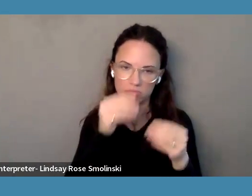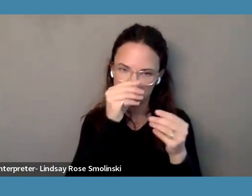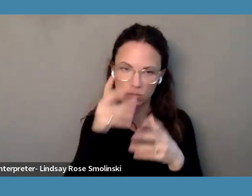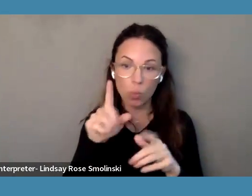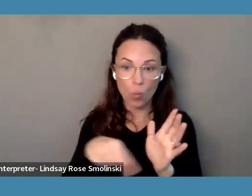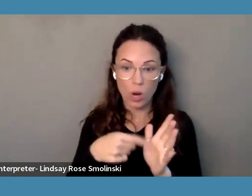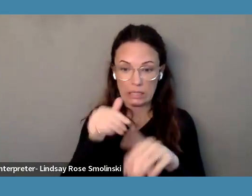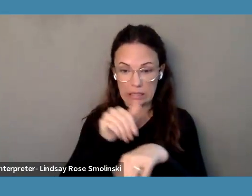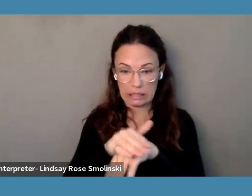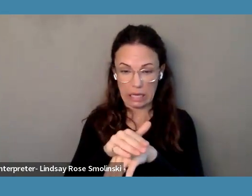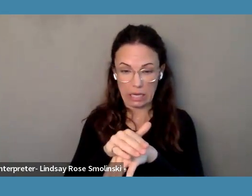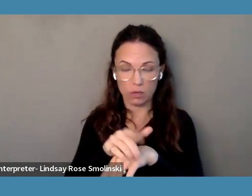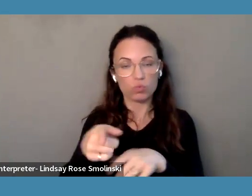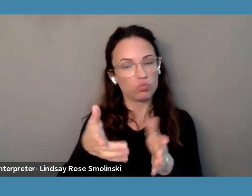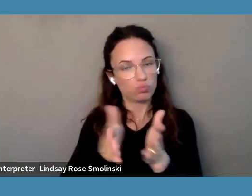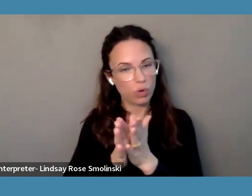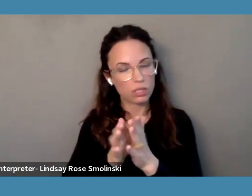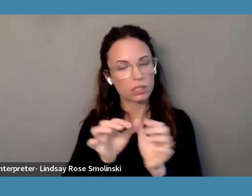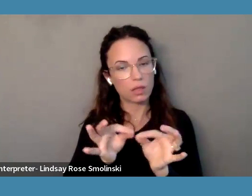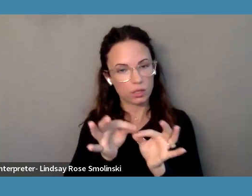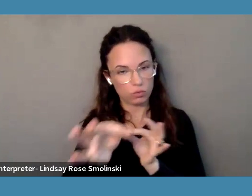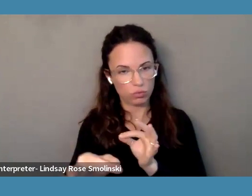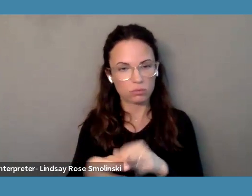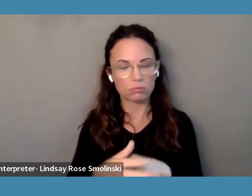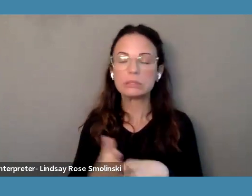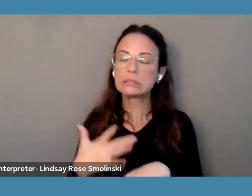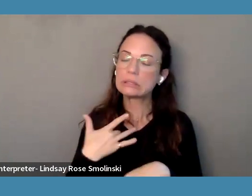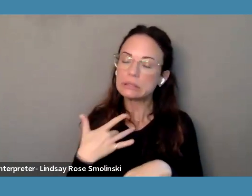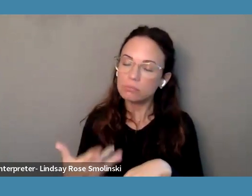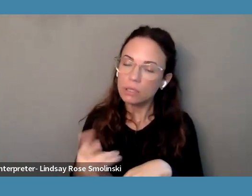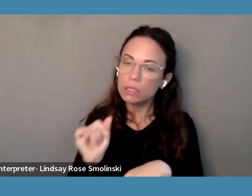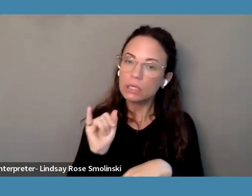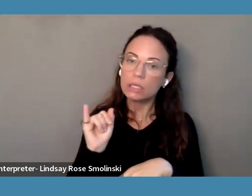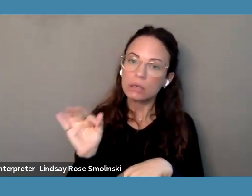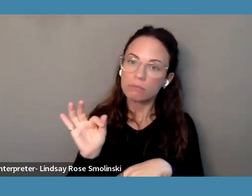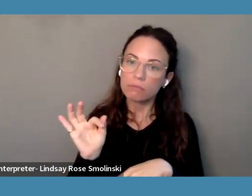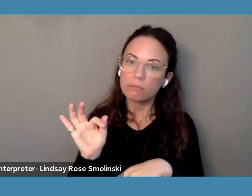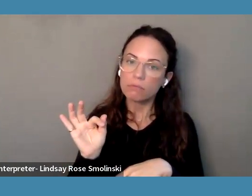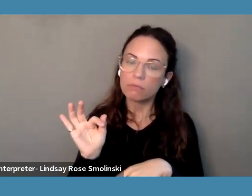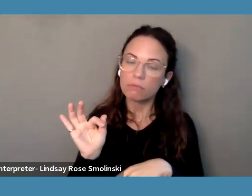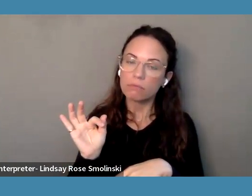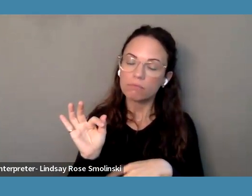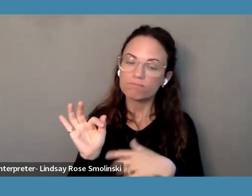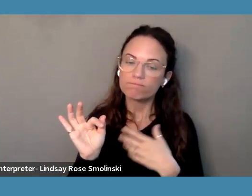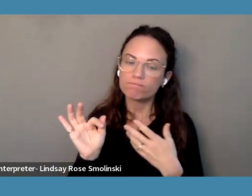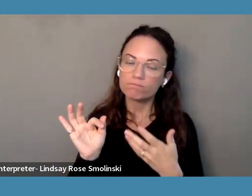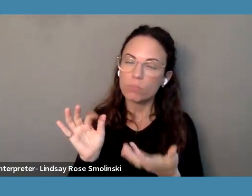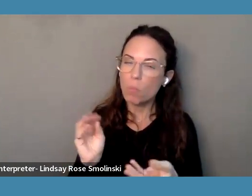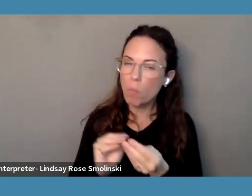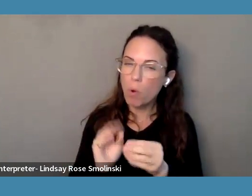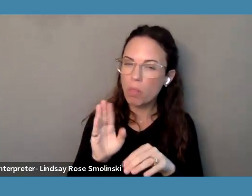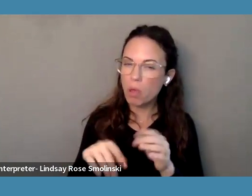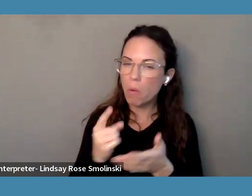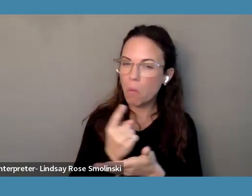you've requested the continuance and usually if it's more than a week in advance,